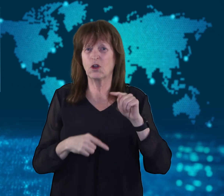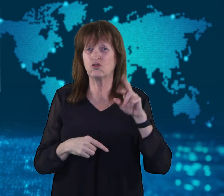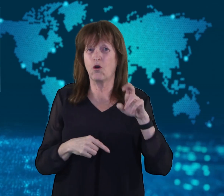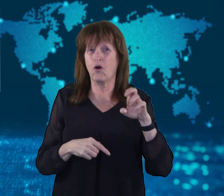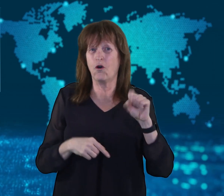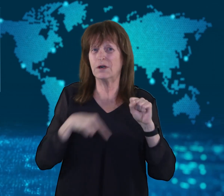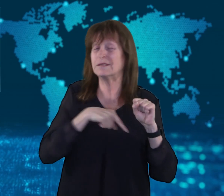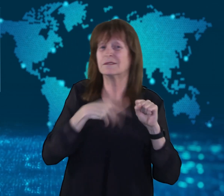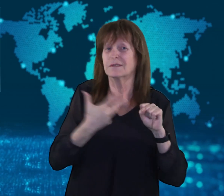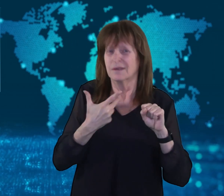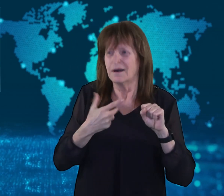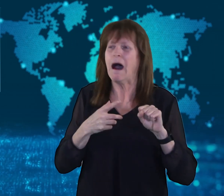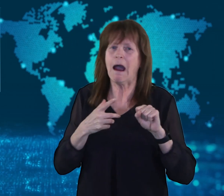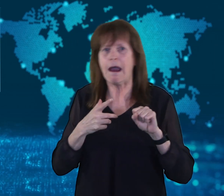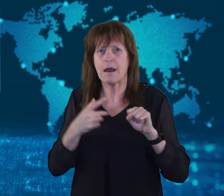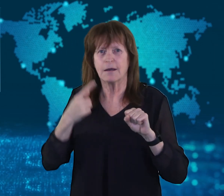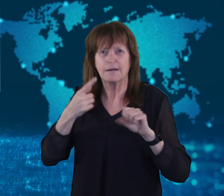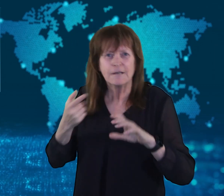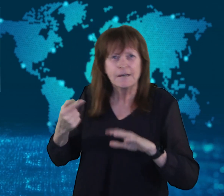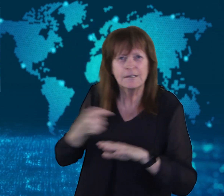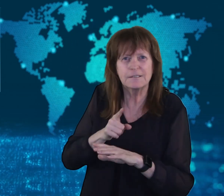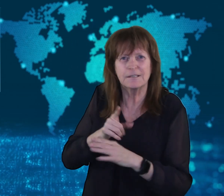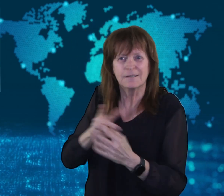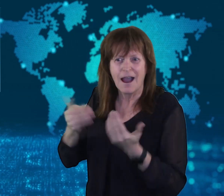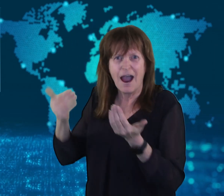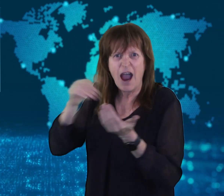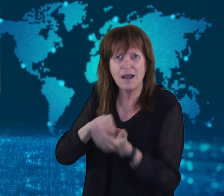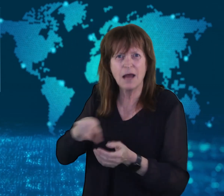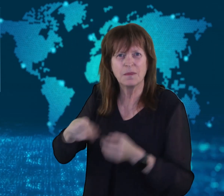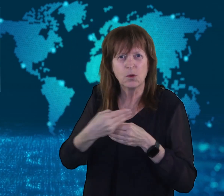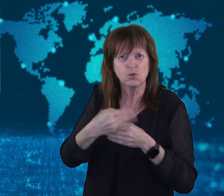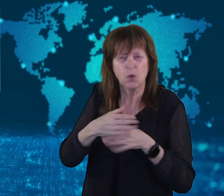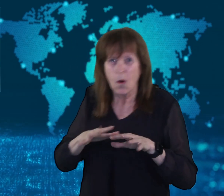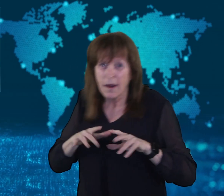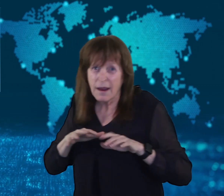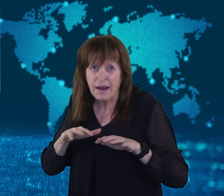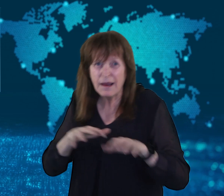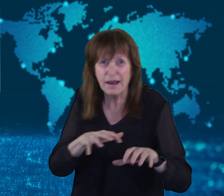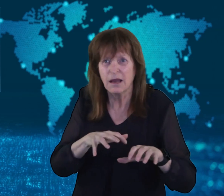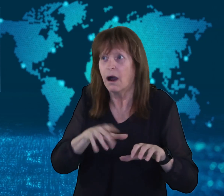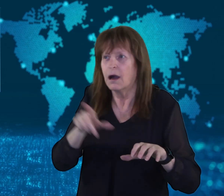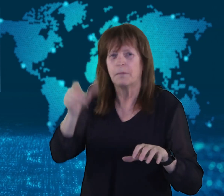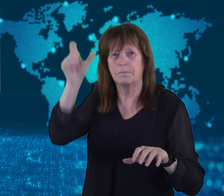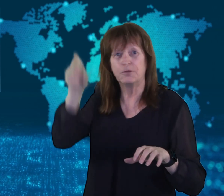Torres then tried to approach the door again, and stabbed a flight attendant